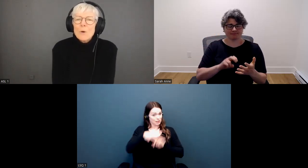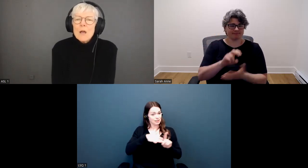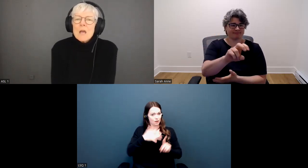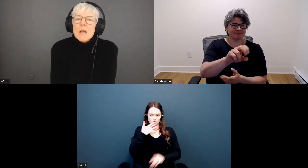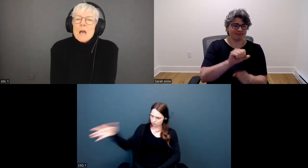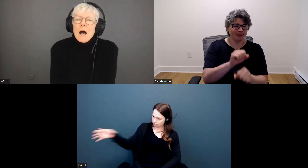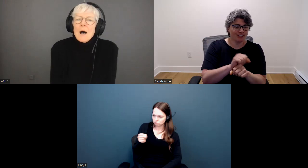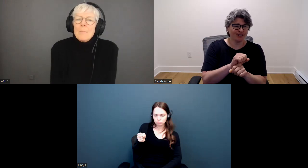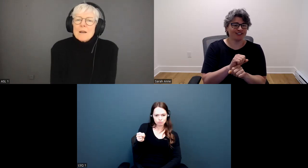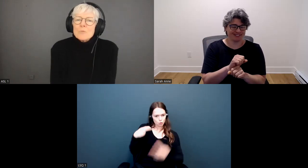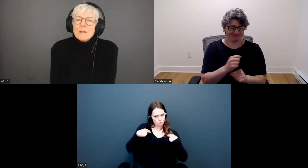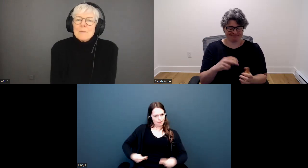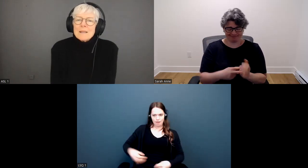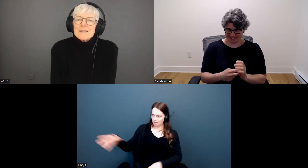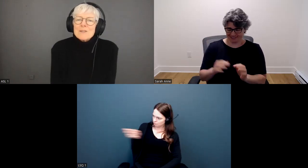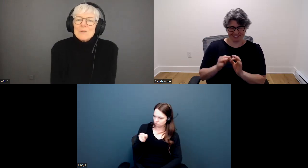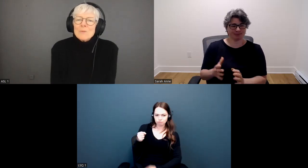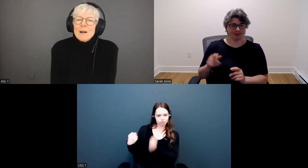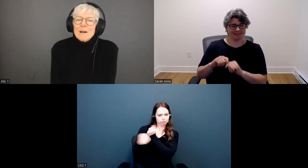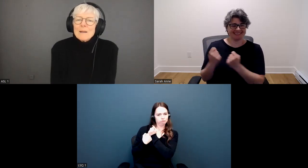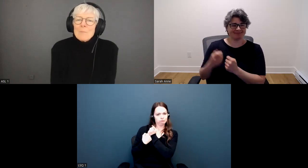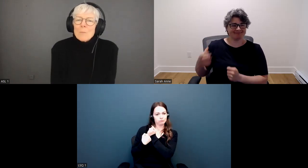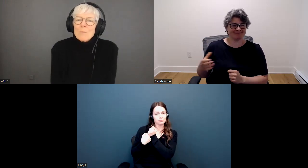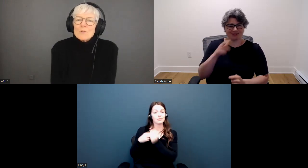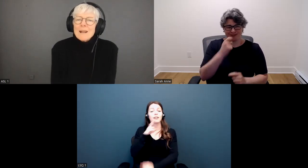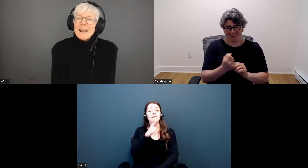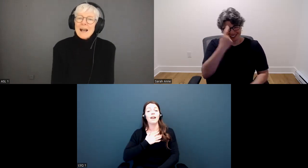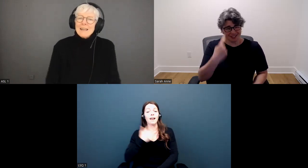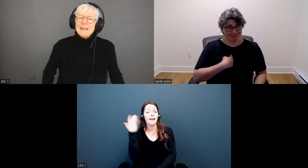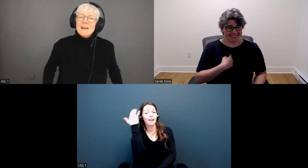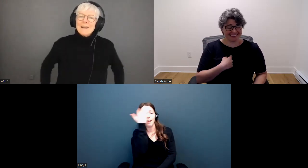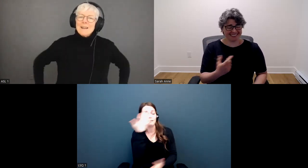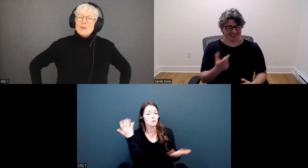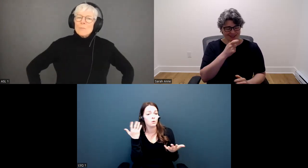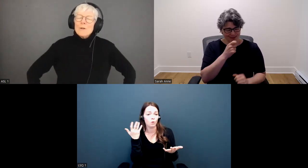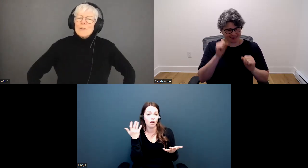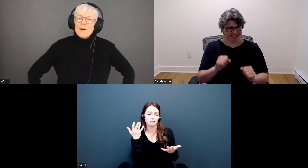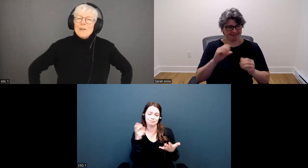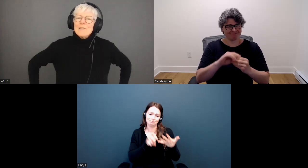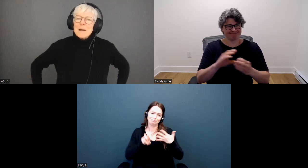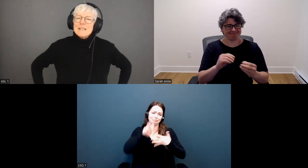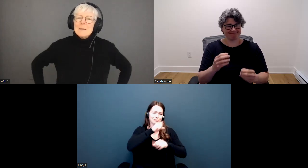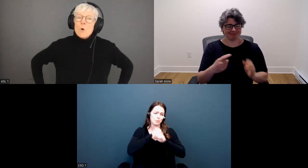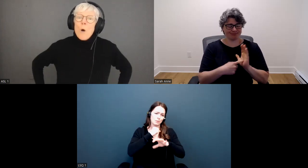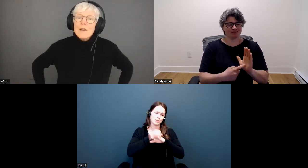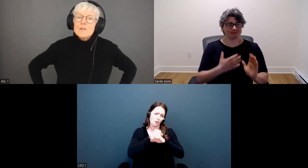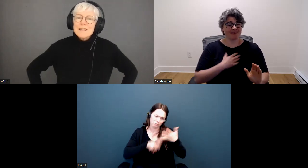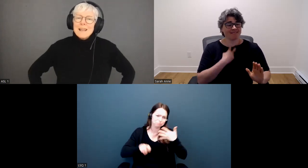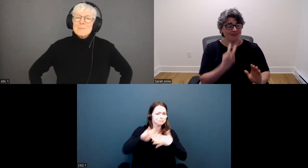so my dream is to get more promotion and I need an interpreter on my team who understands